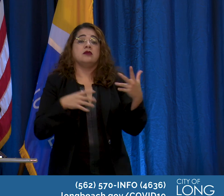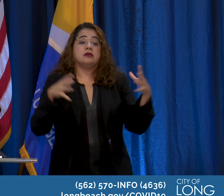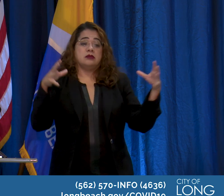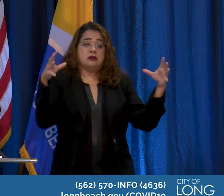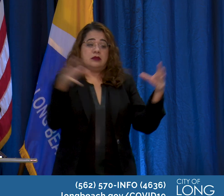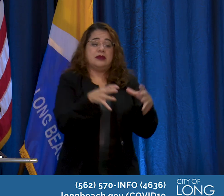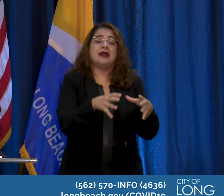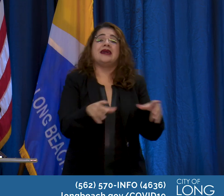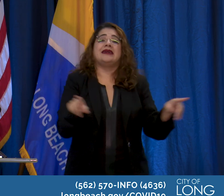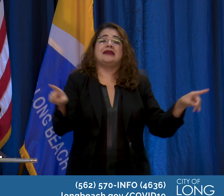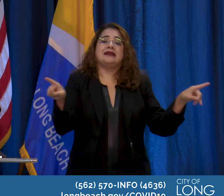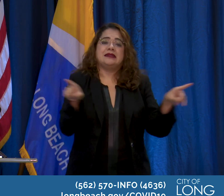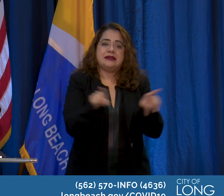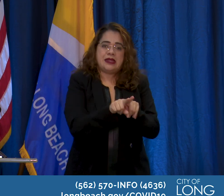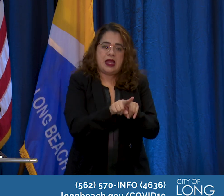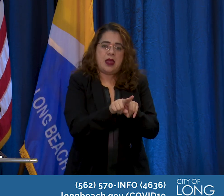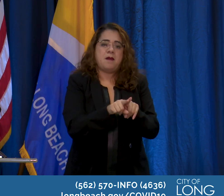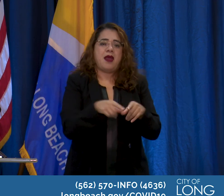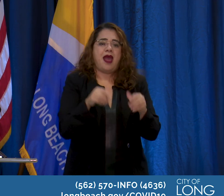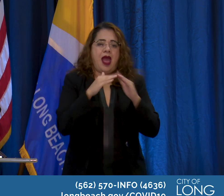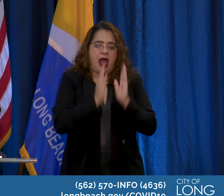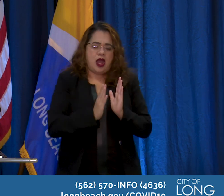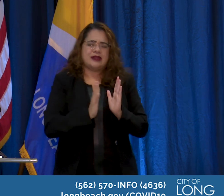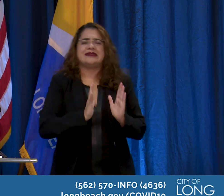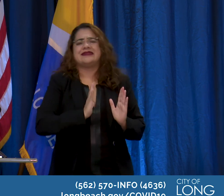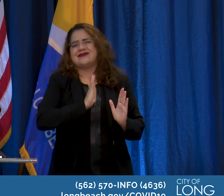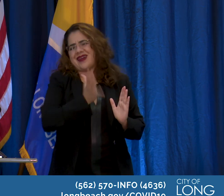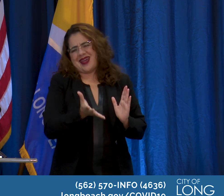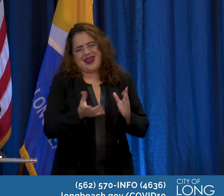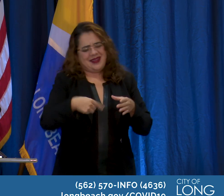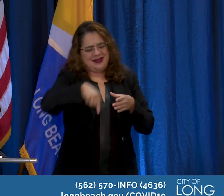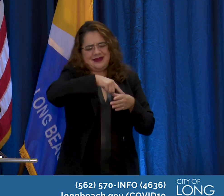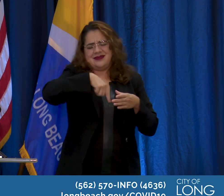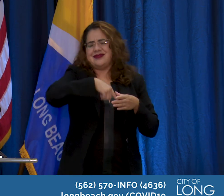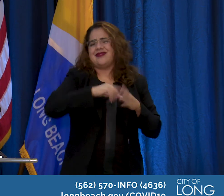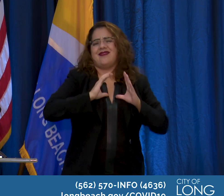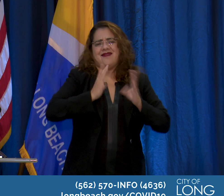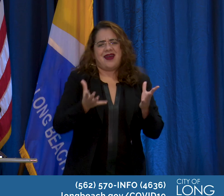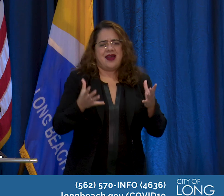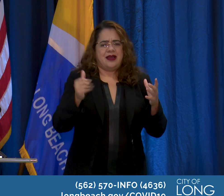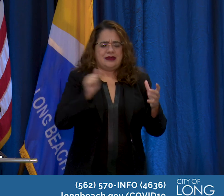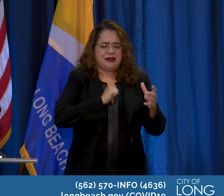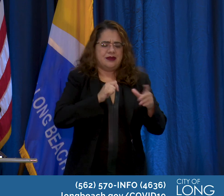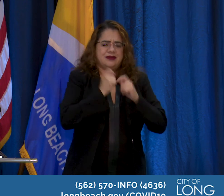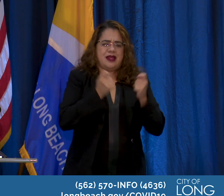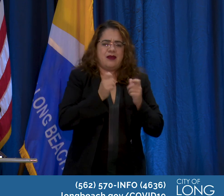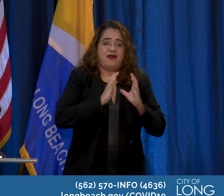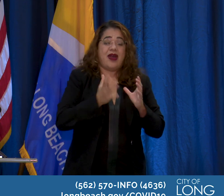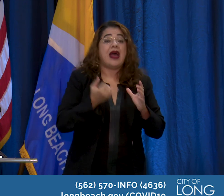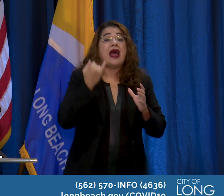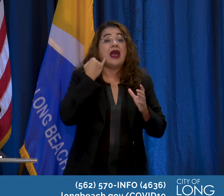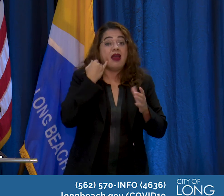same households rather than gathering with different groups of households, still requiring